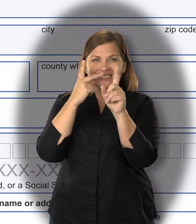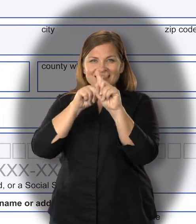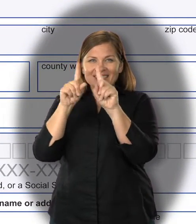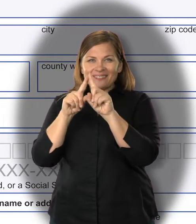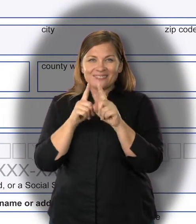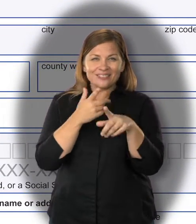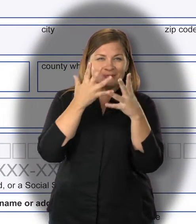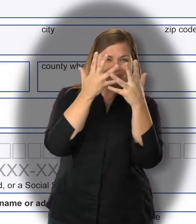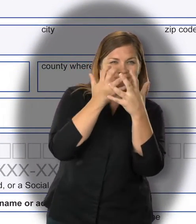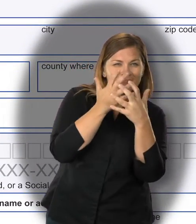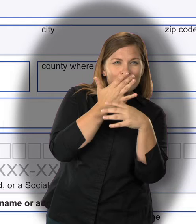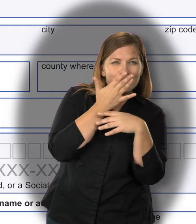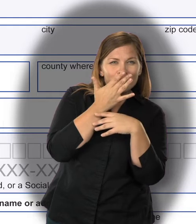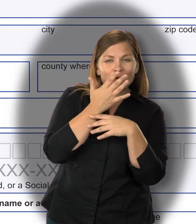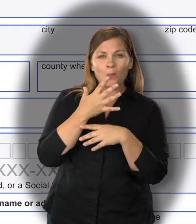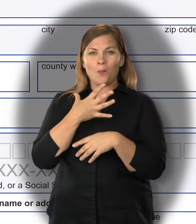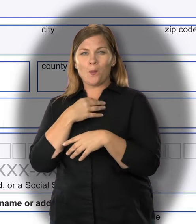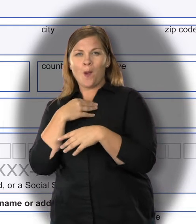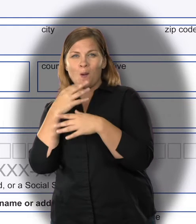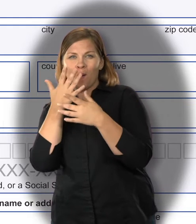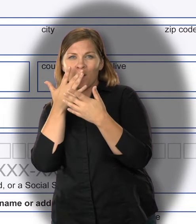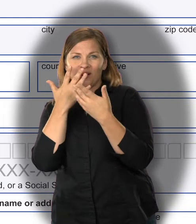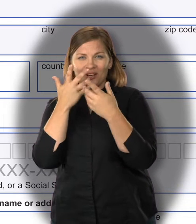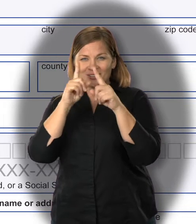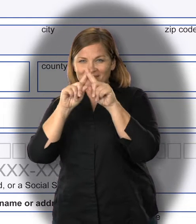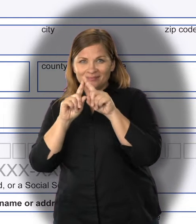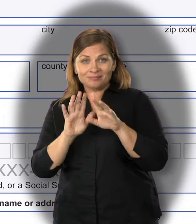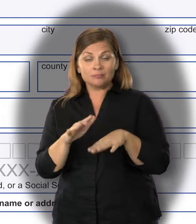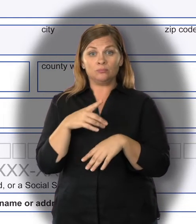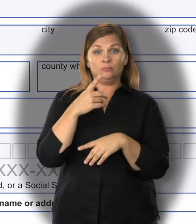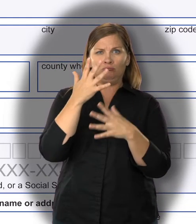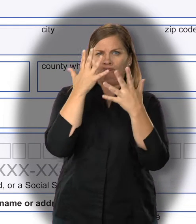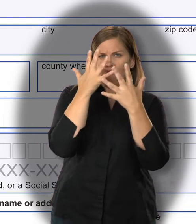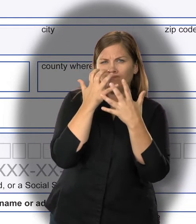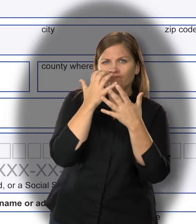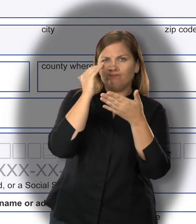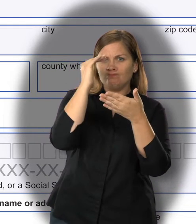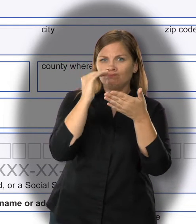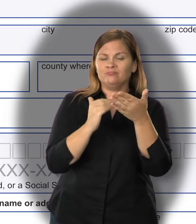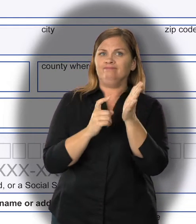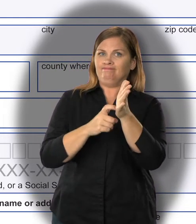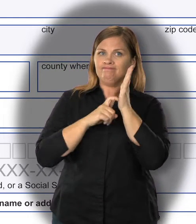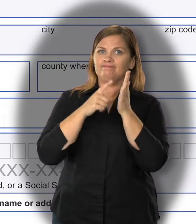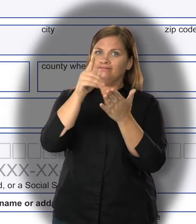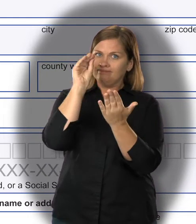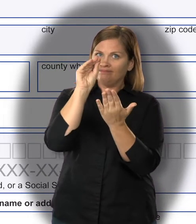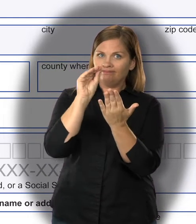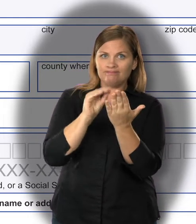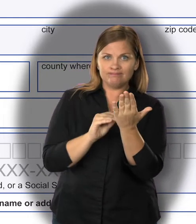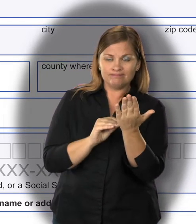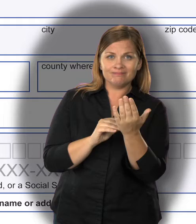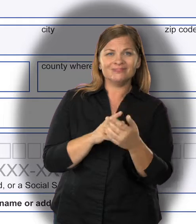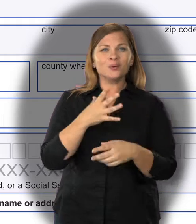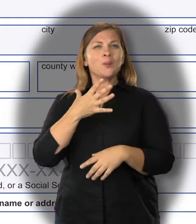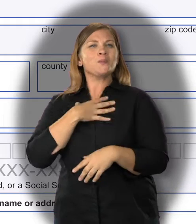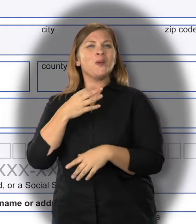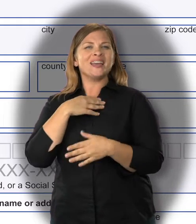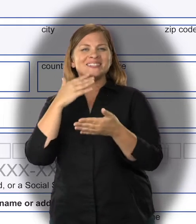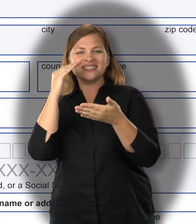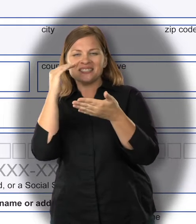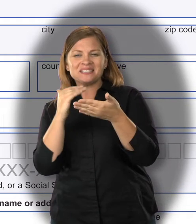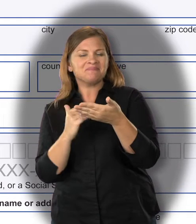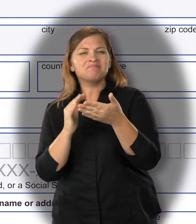The shaded fields are required; the white fields are optional.